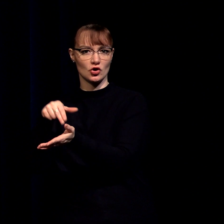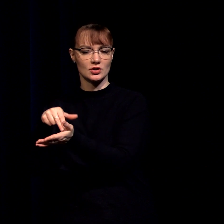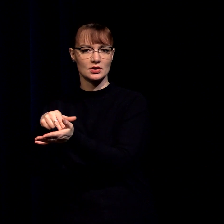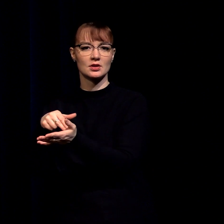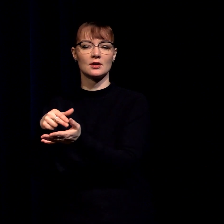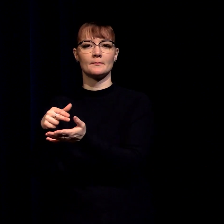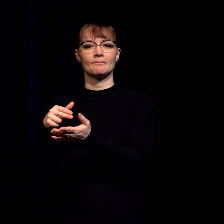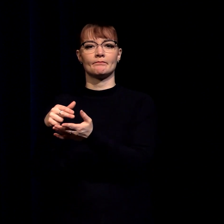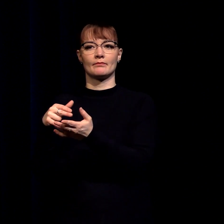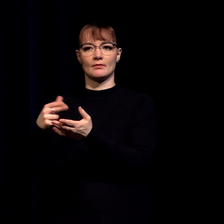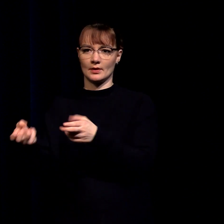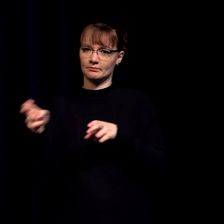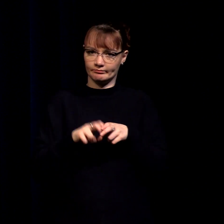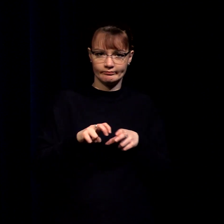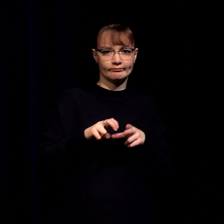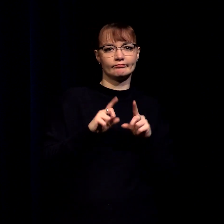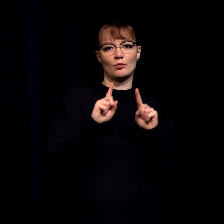my daughter was able to get the medicine she needed to get the